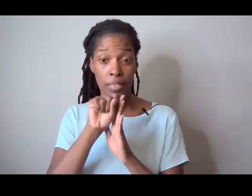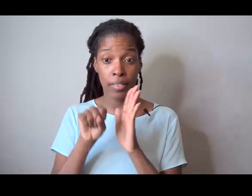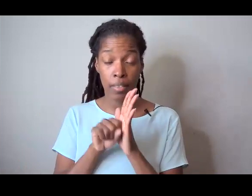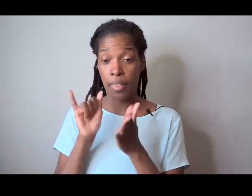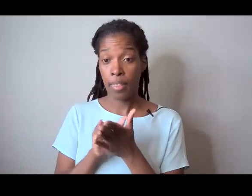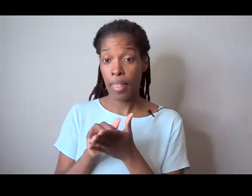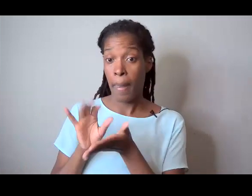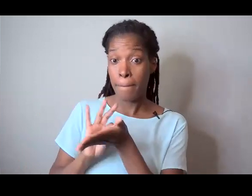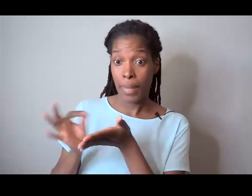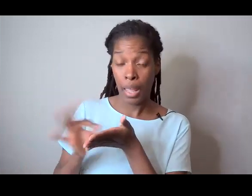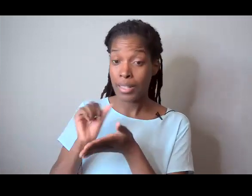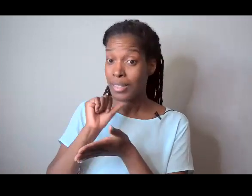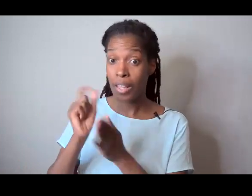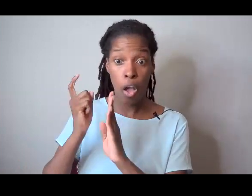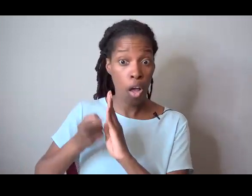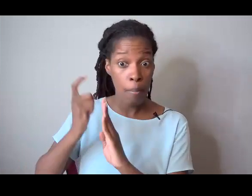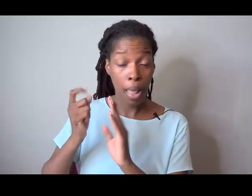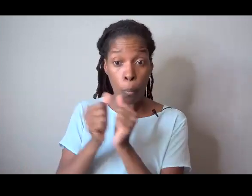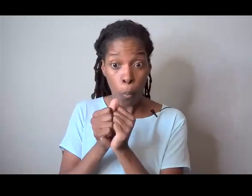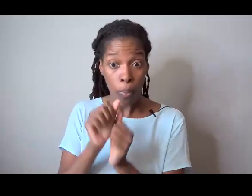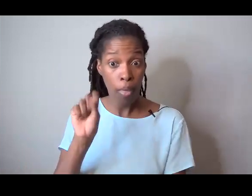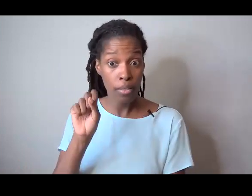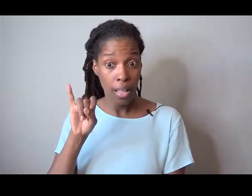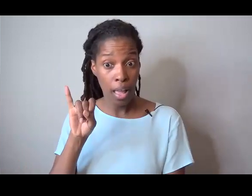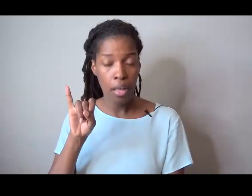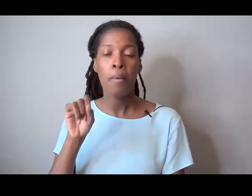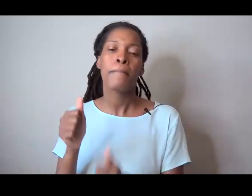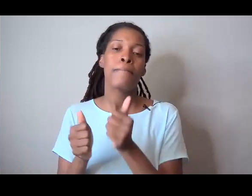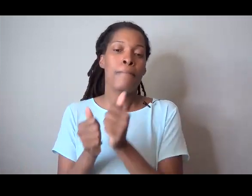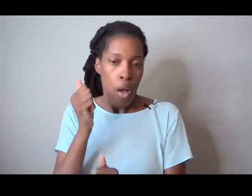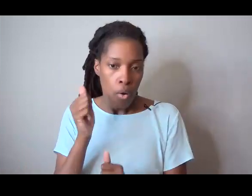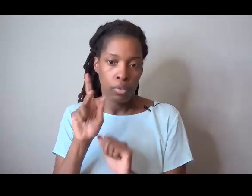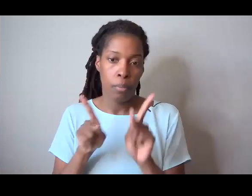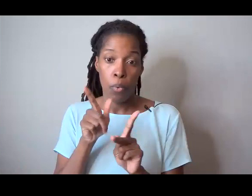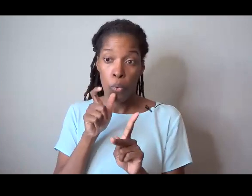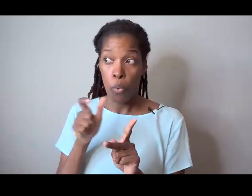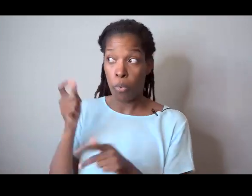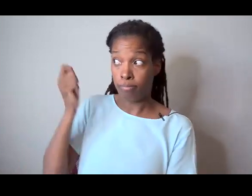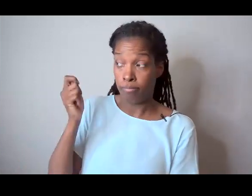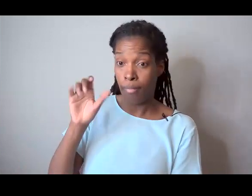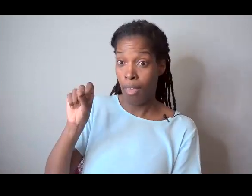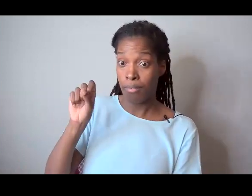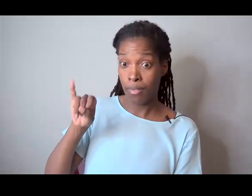automatic with SSI, most people who have SSI are going to be eligible for Medicaid.